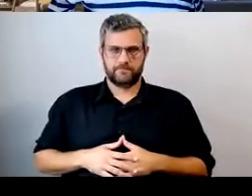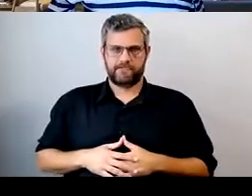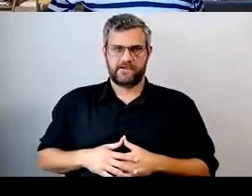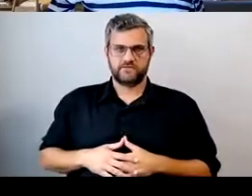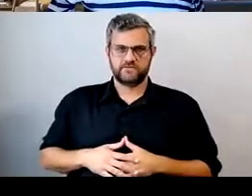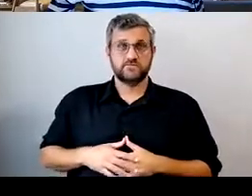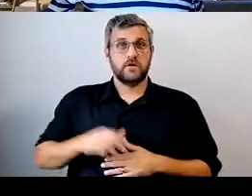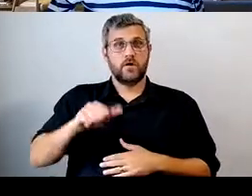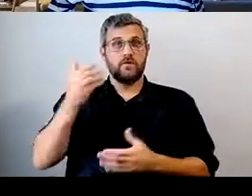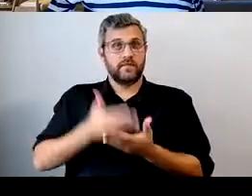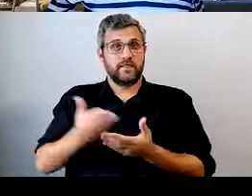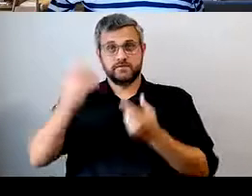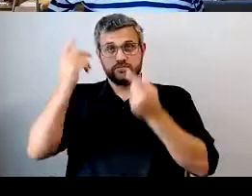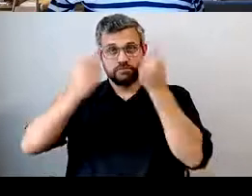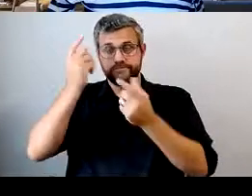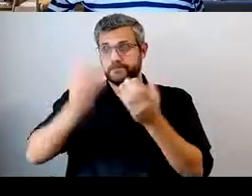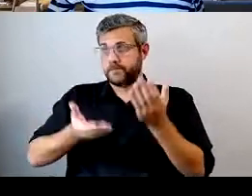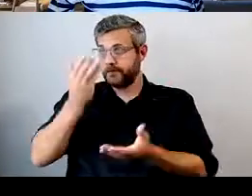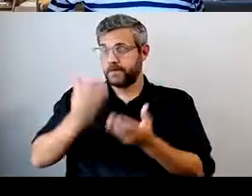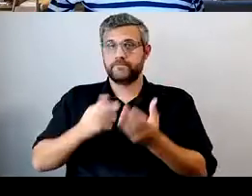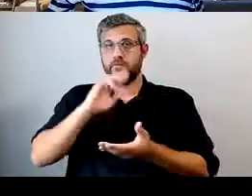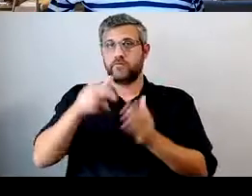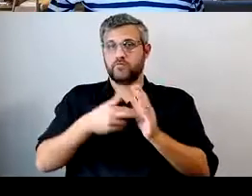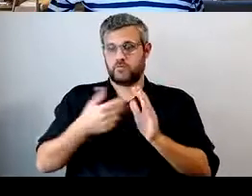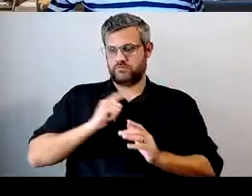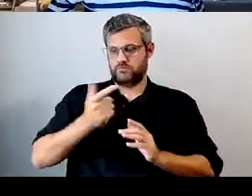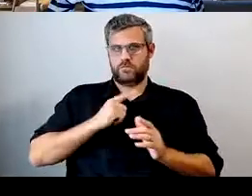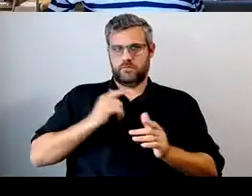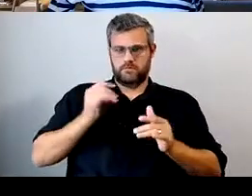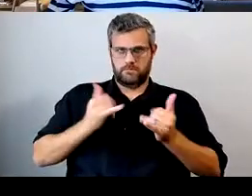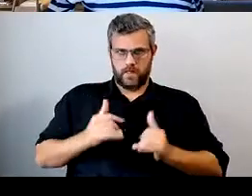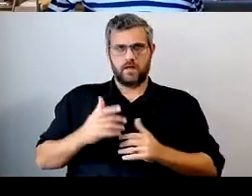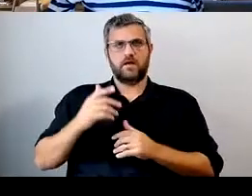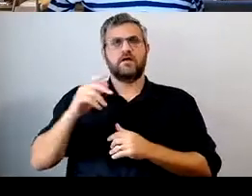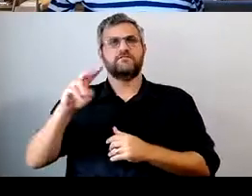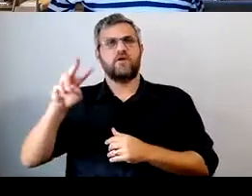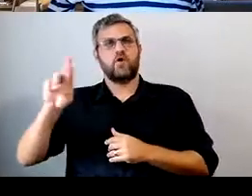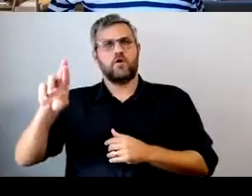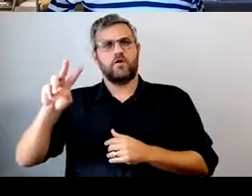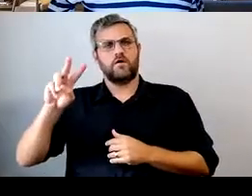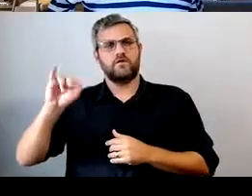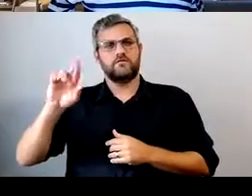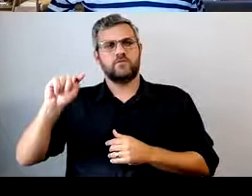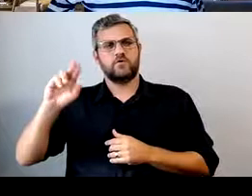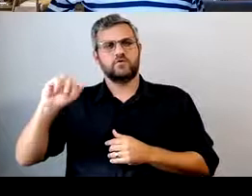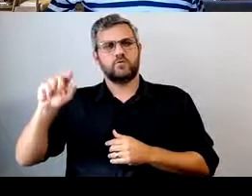Other things to consider might be things like role-playing or virtual reality. So therapeutic role playing has been really valuable